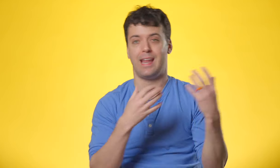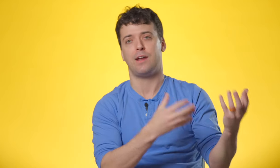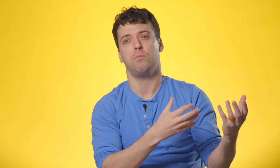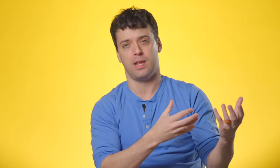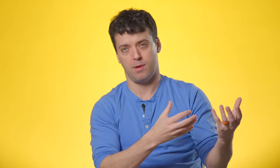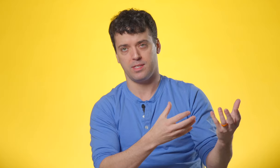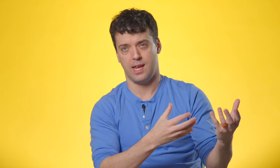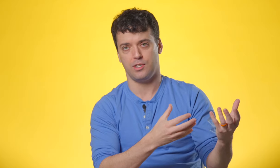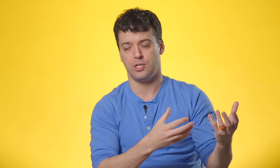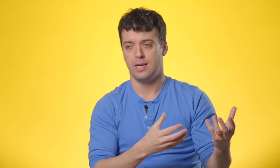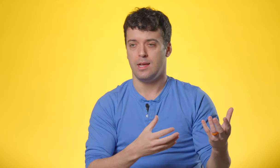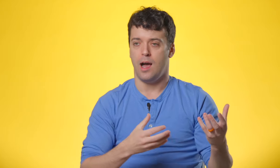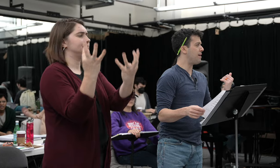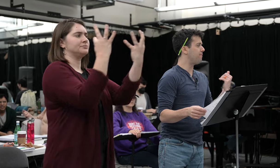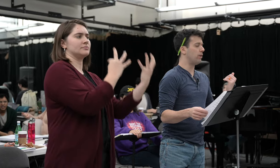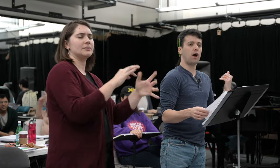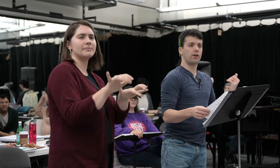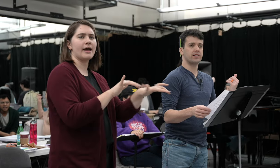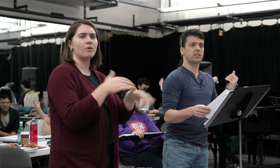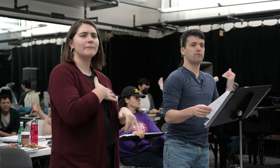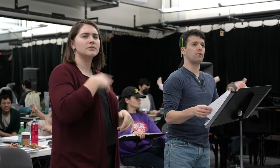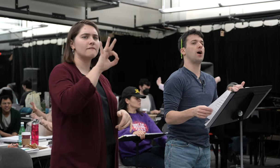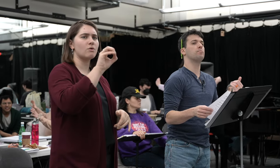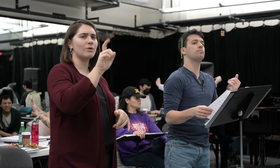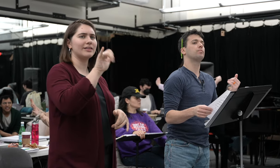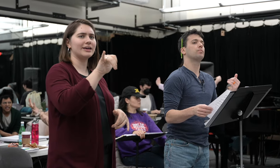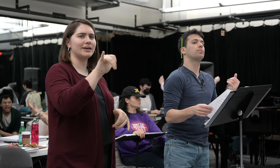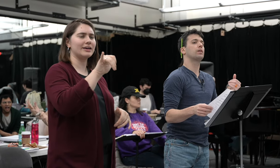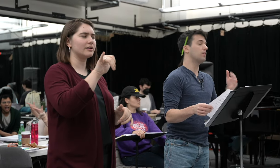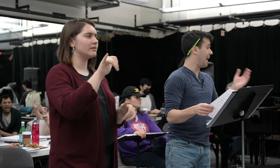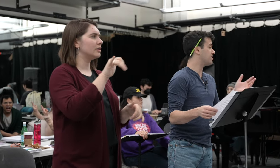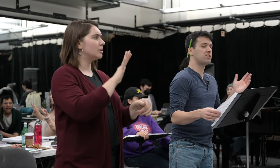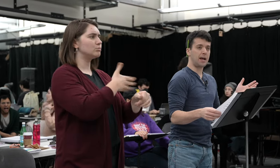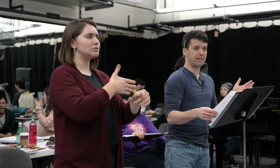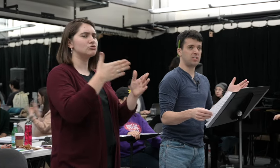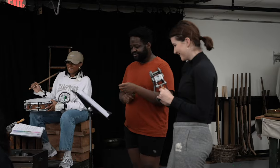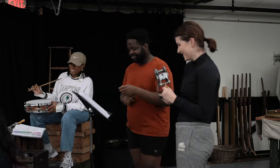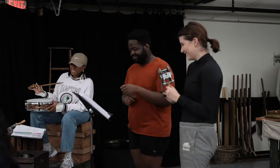And then how do you put that up on the stage? Could I have my Foley artists from the last sniping scene?